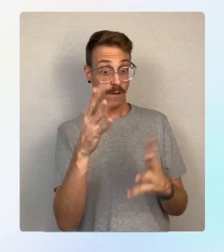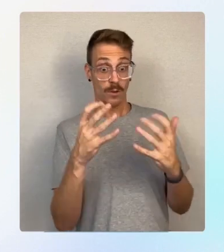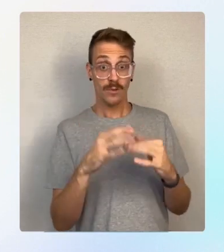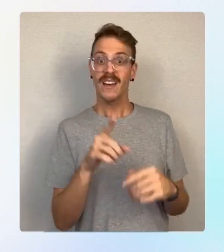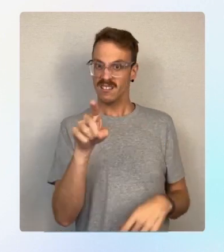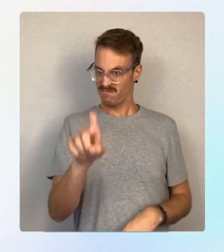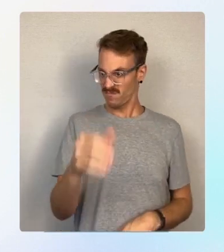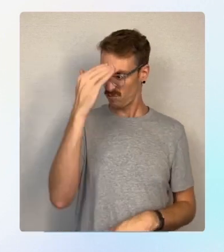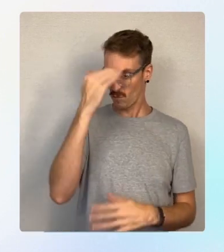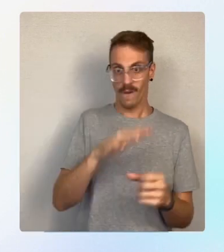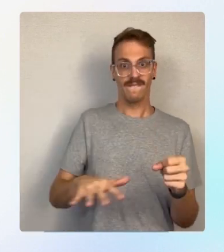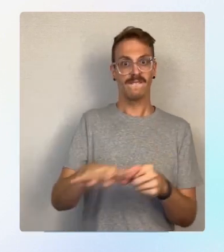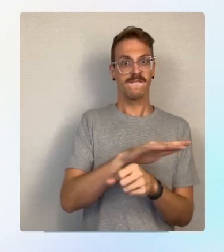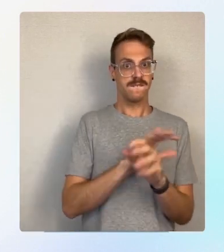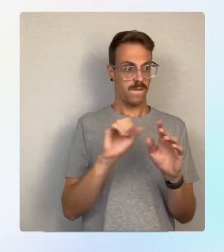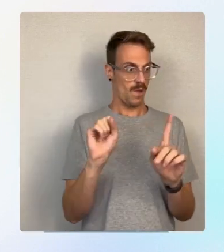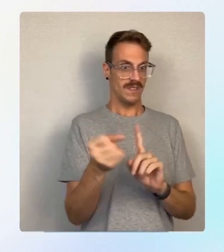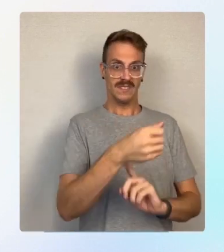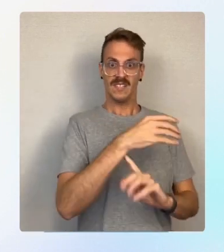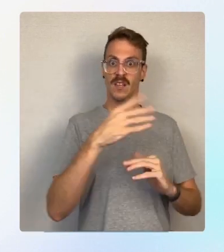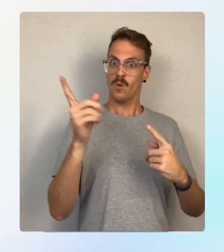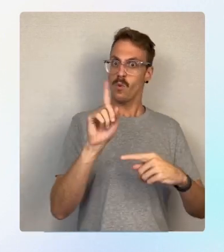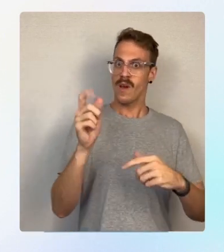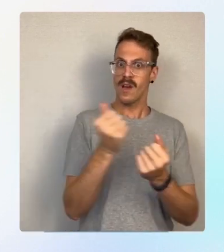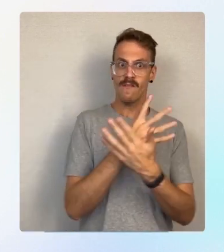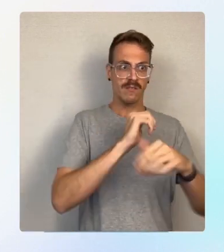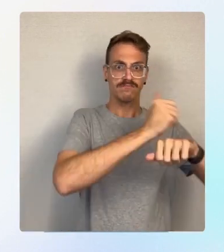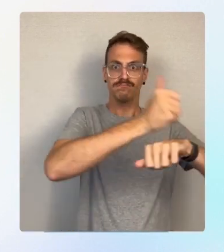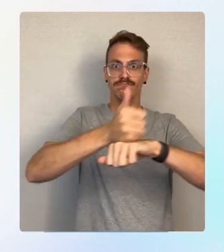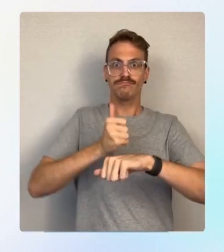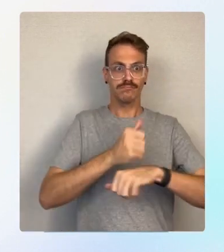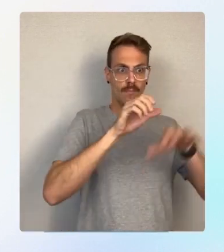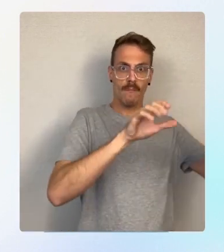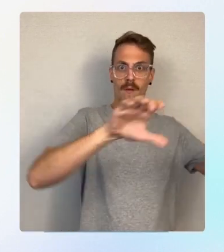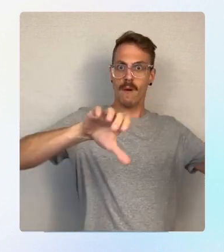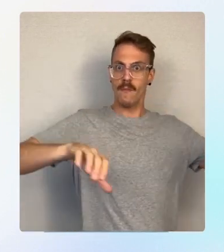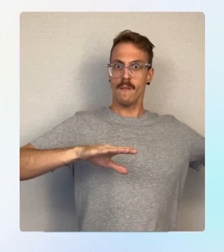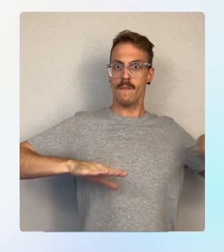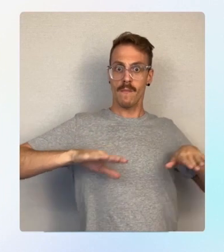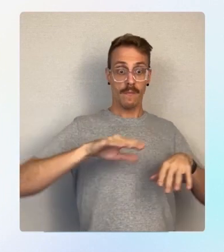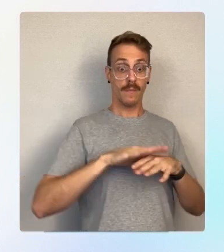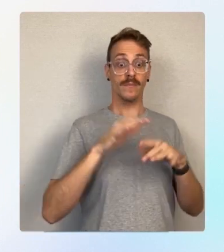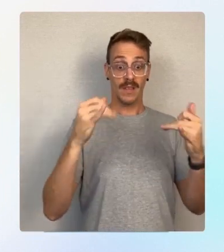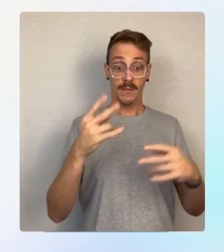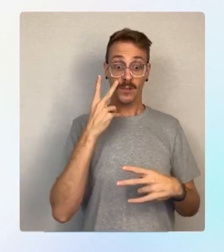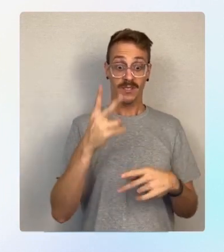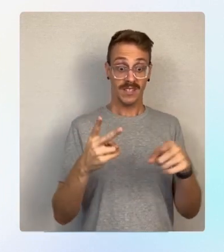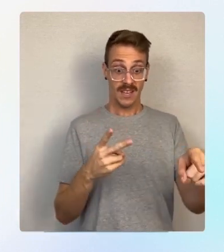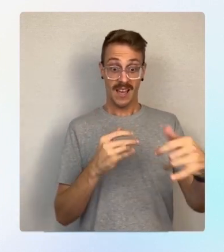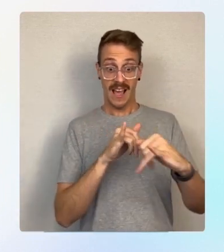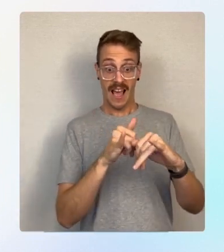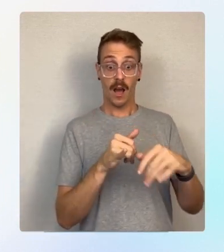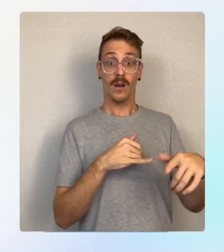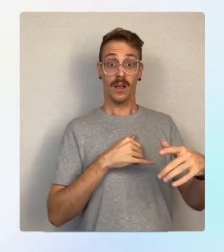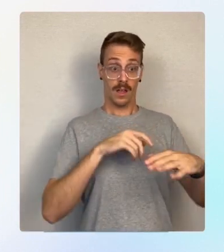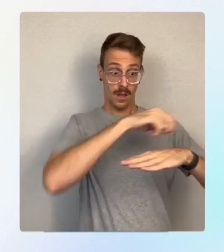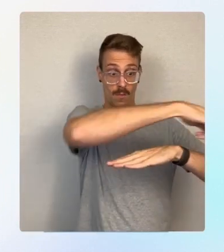This is provided by the Scene Model. And see how he's being occluded here by the furniture? Also enabled by the scene model.